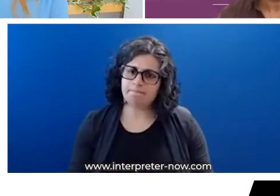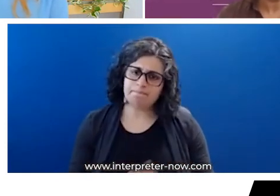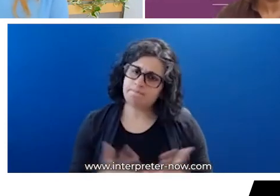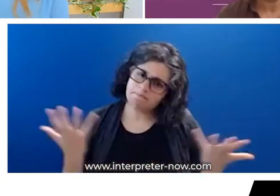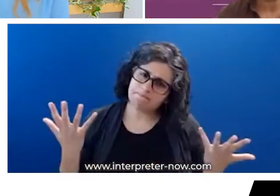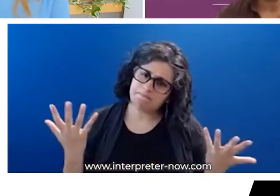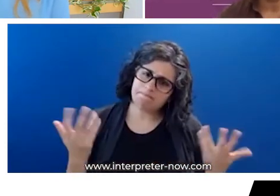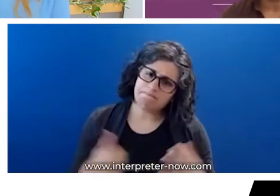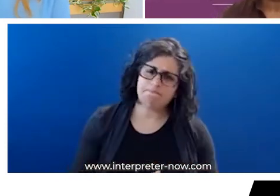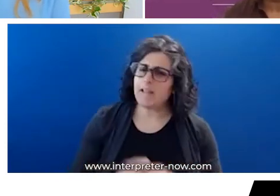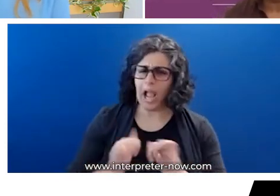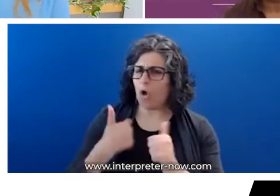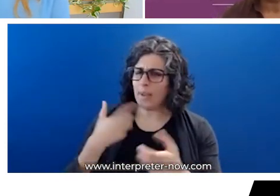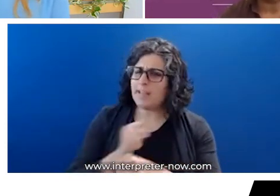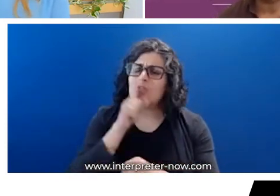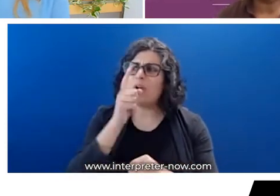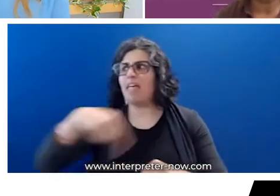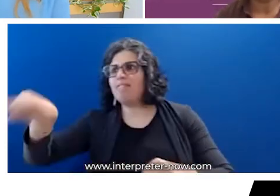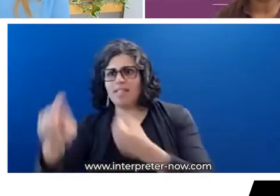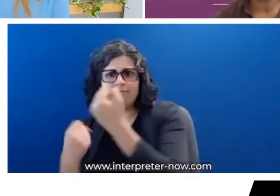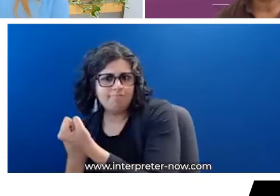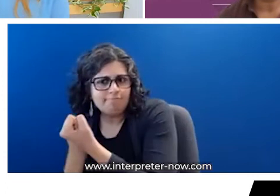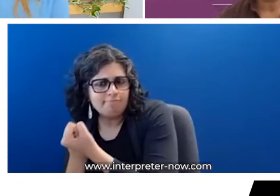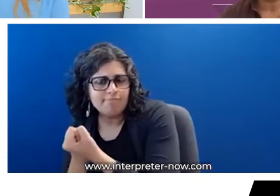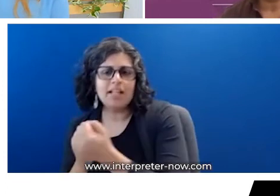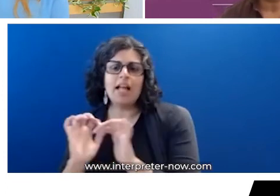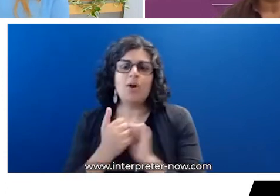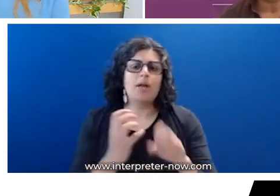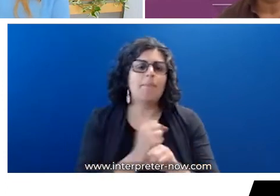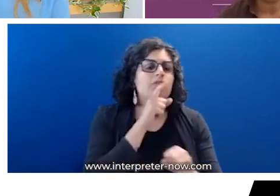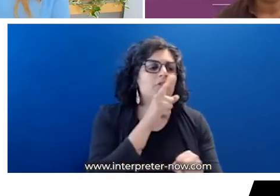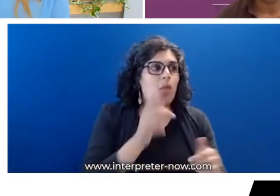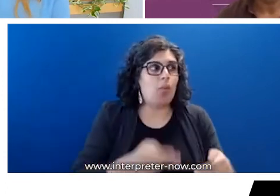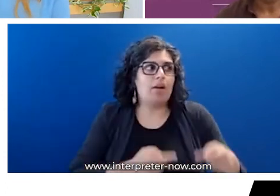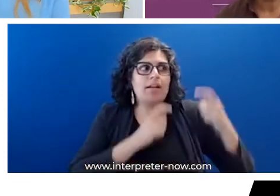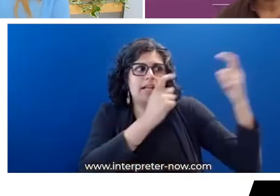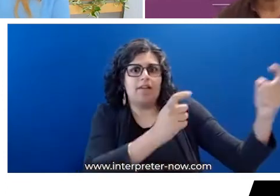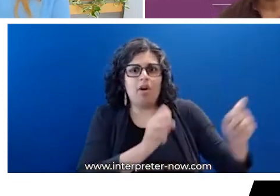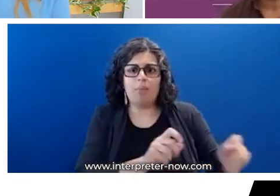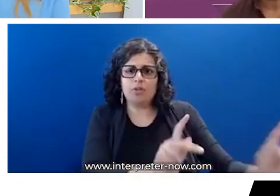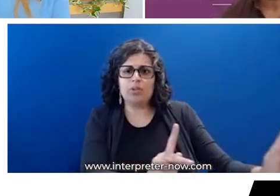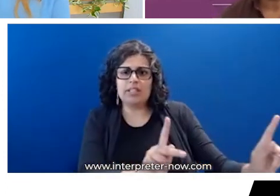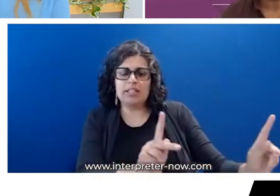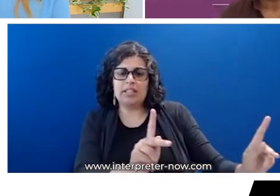How are we ensuring that they are well supported? How are we ensuring that we're giving them an opportunity to express any special accommodations